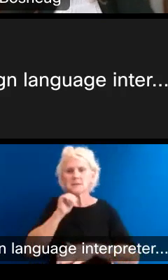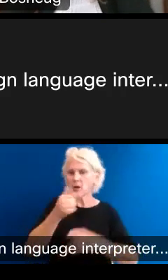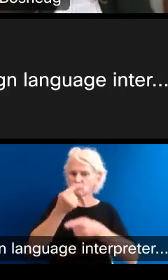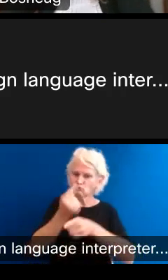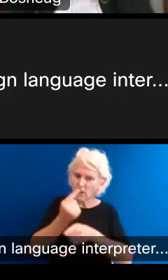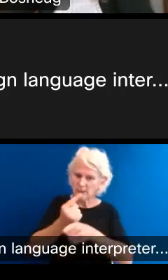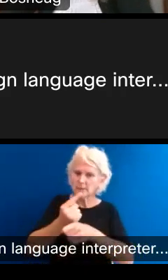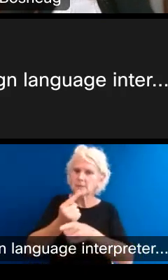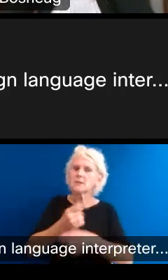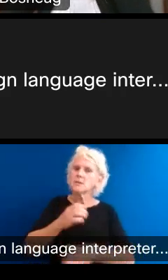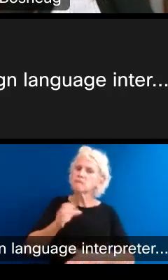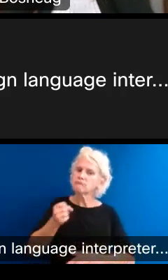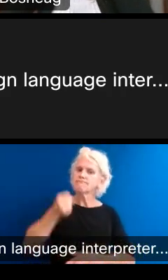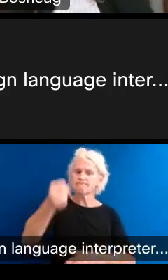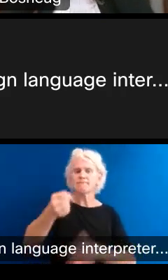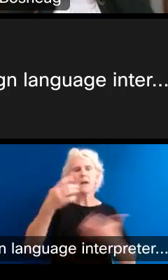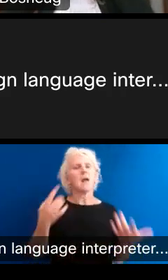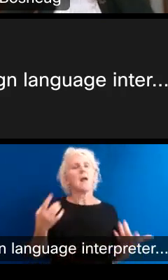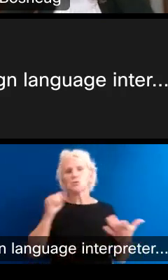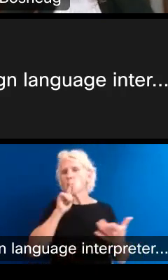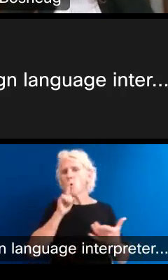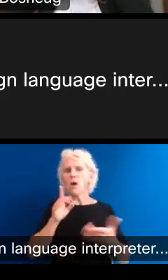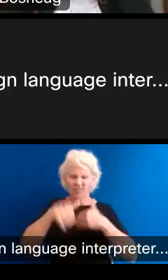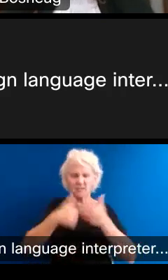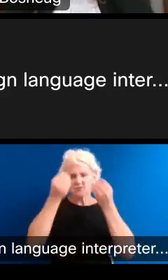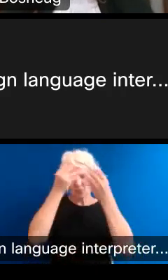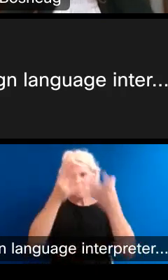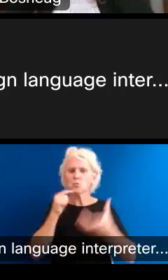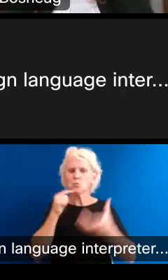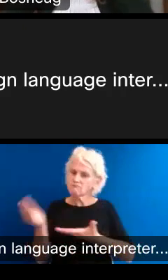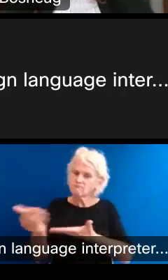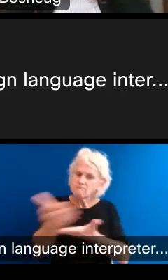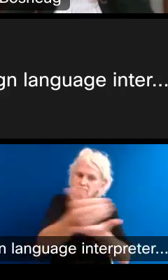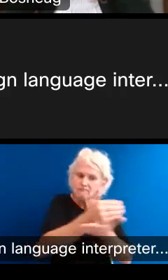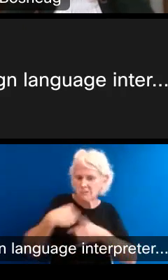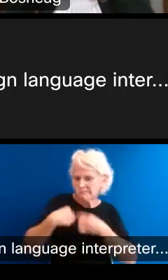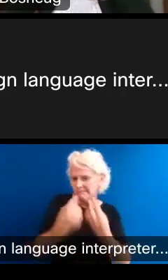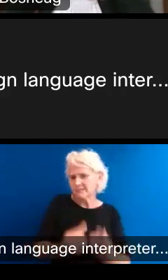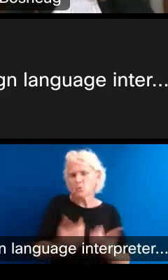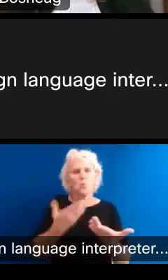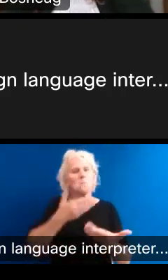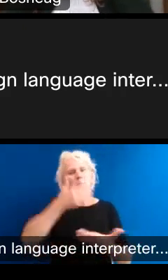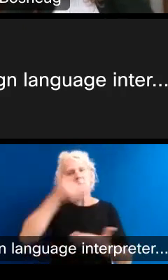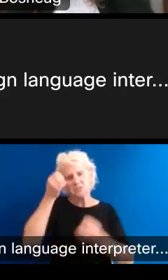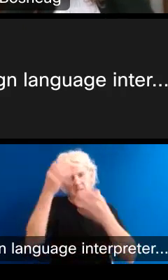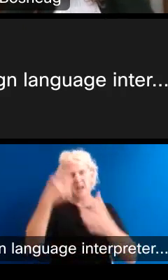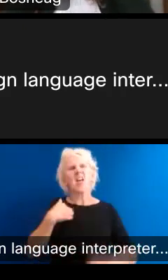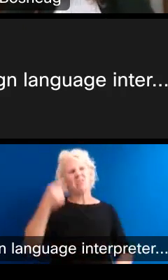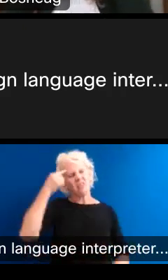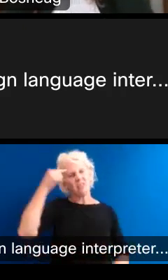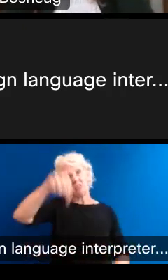have gathered thus far, and we would like you to think of this webinar as part one, so please look